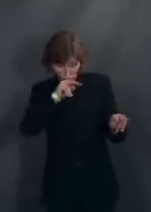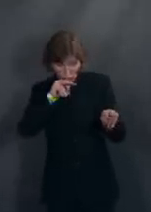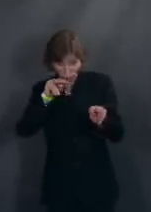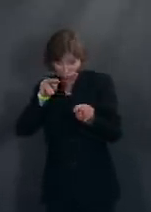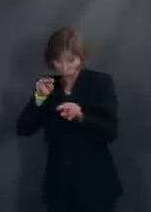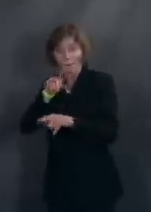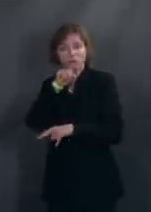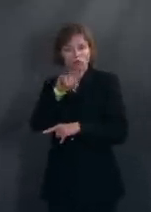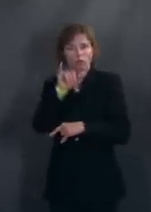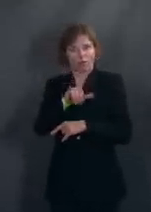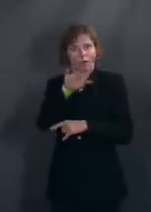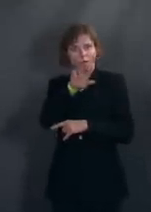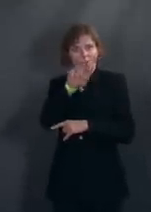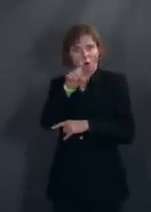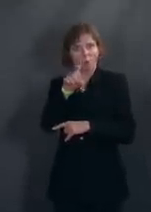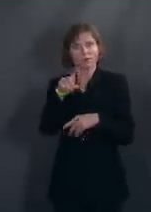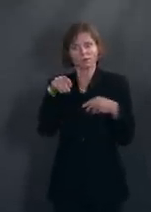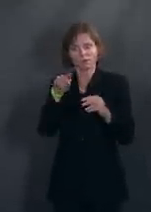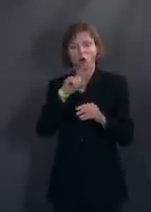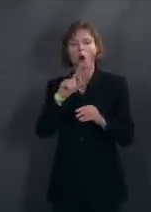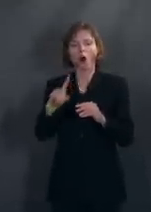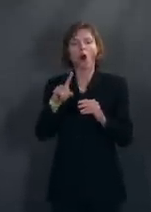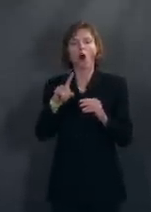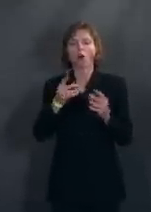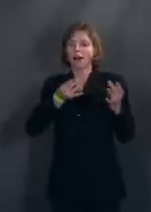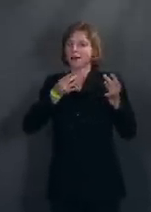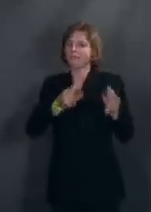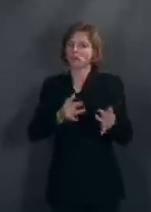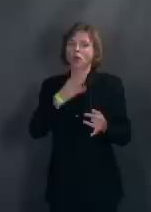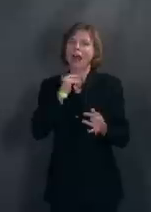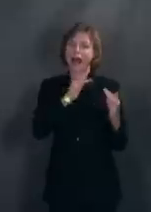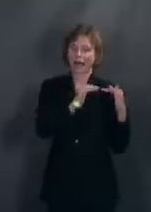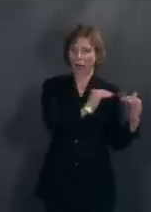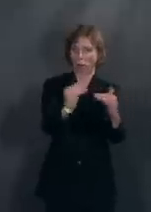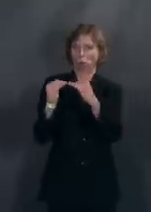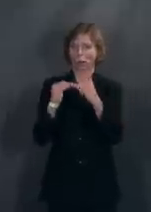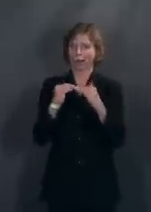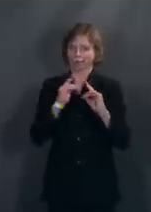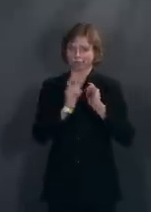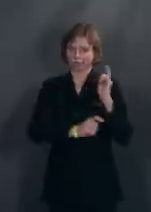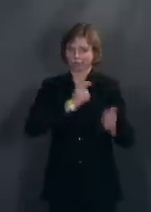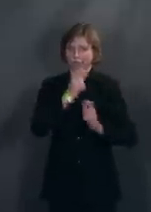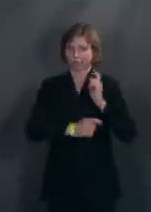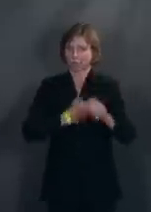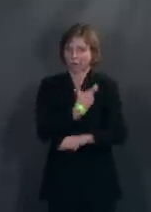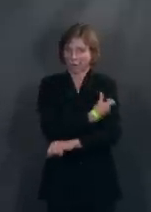and equitably administering vaccinations. This initial phase of activating local pharmacies